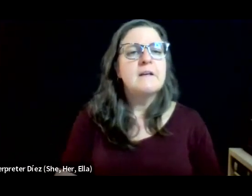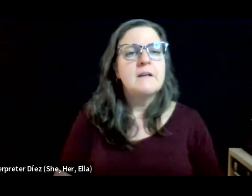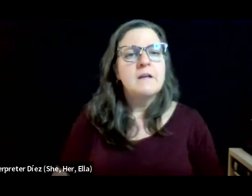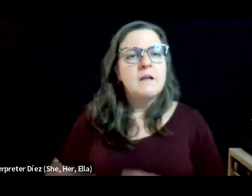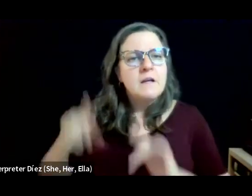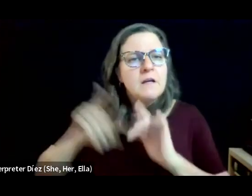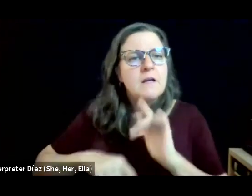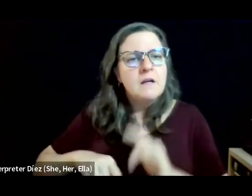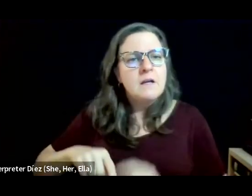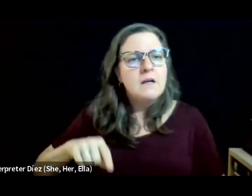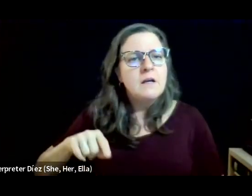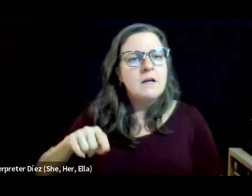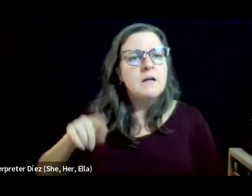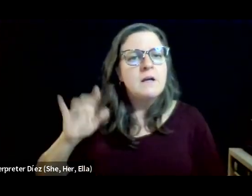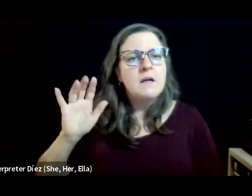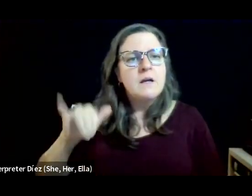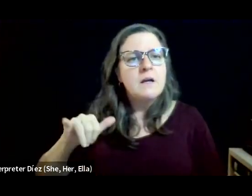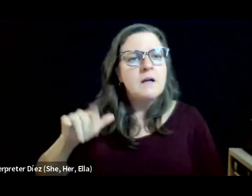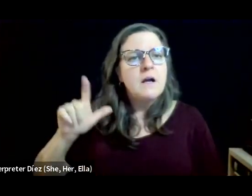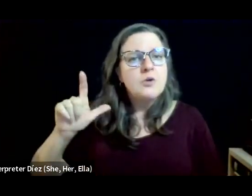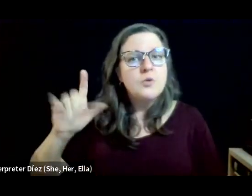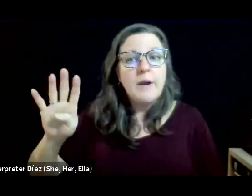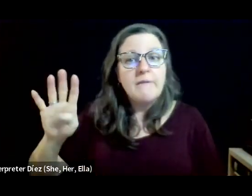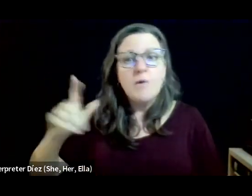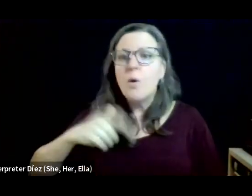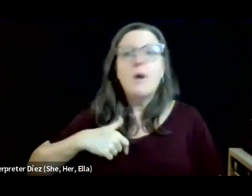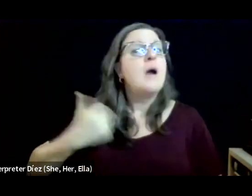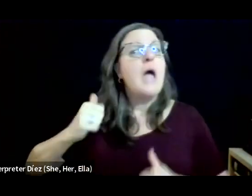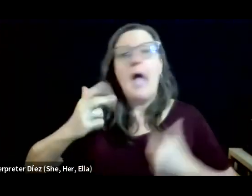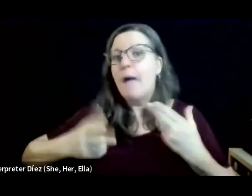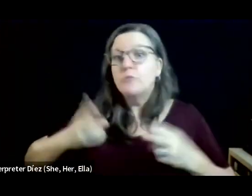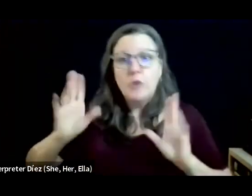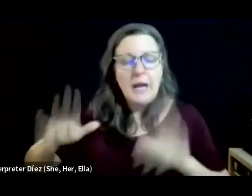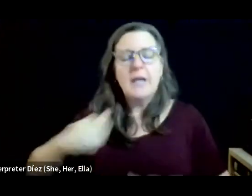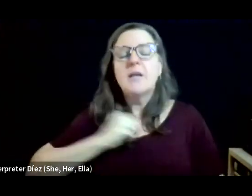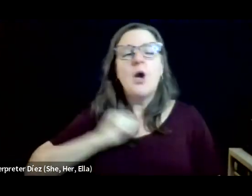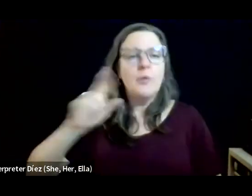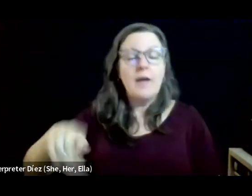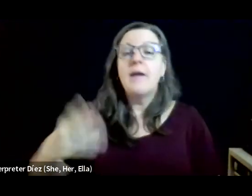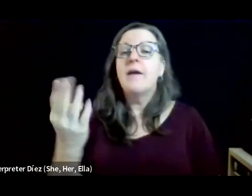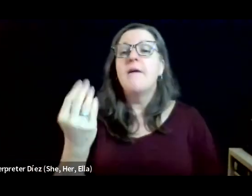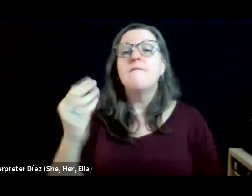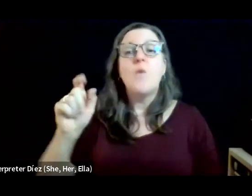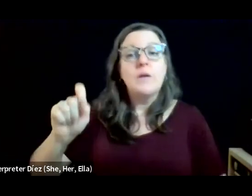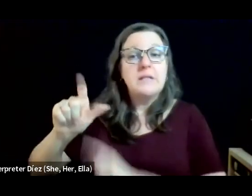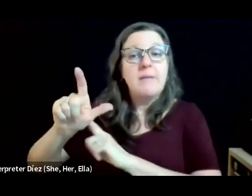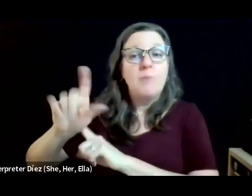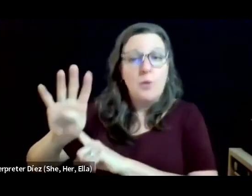I'm trying. Okay. #14.24. Let's go back.